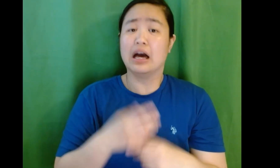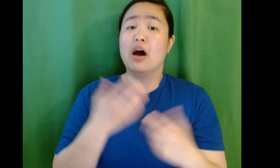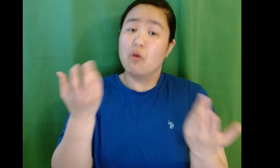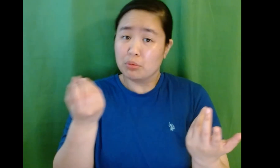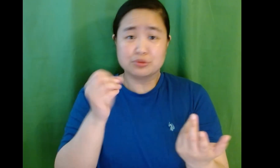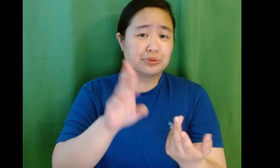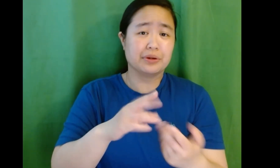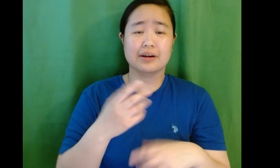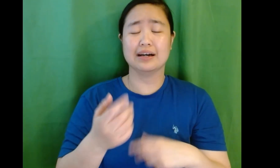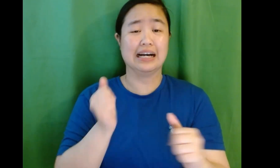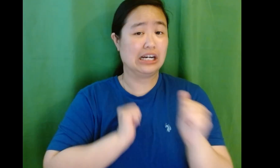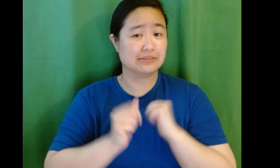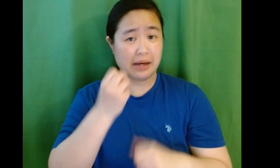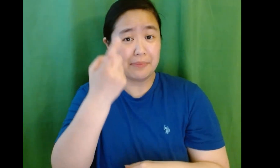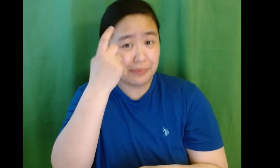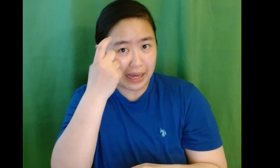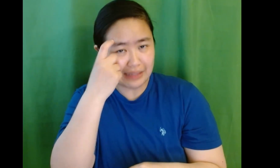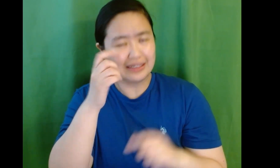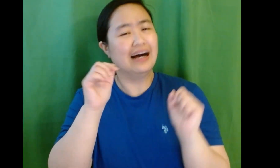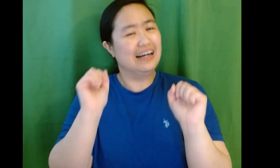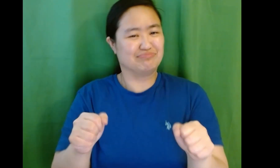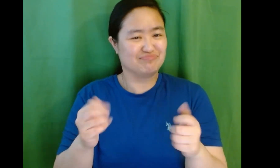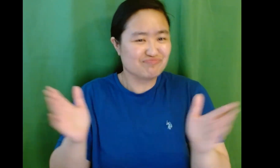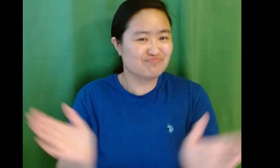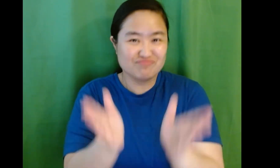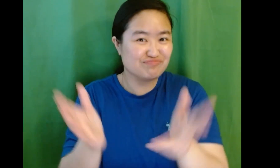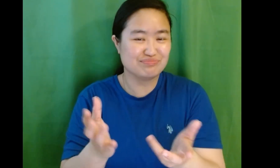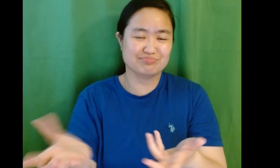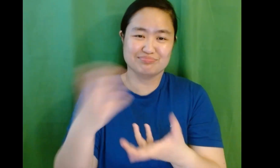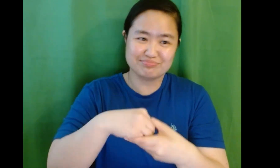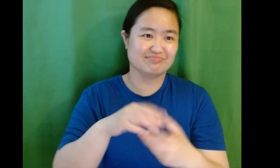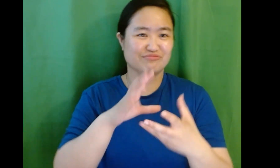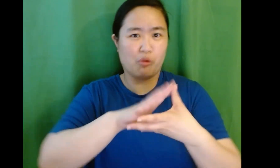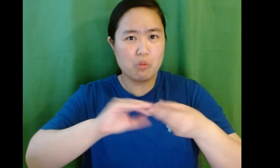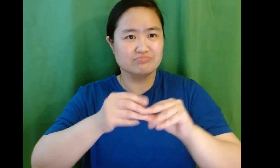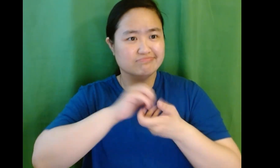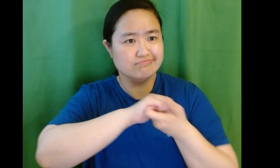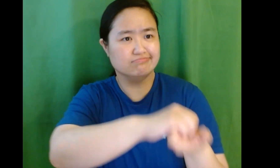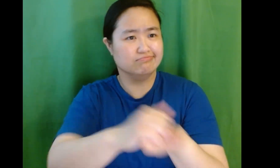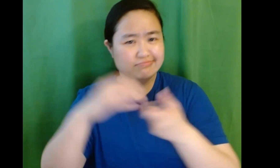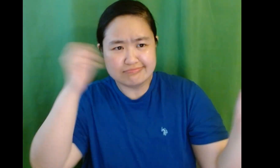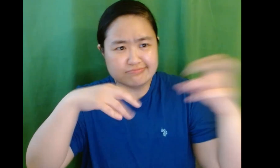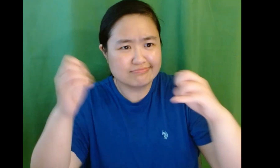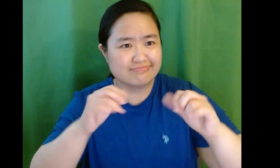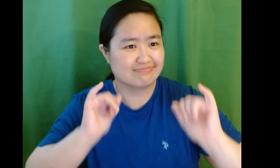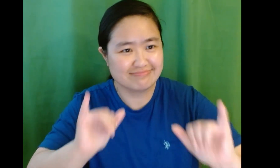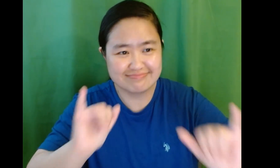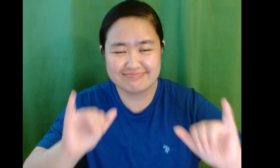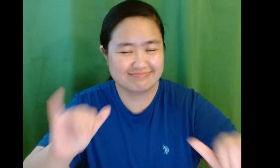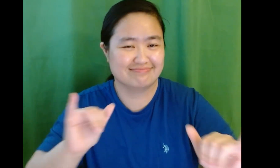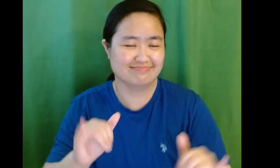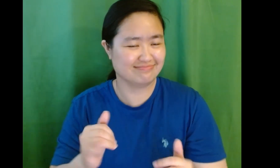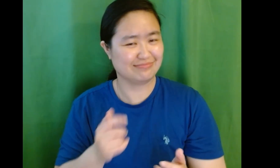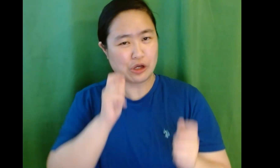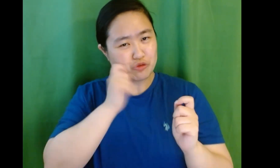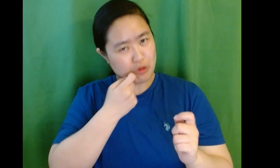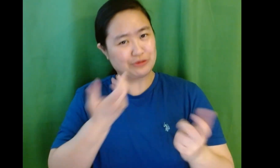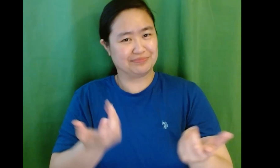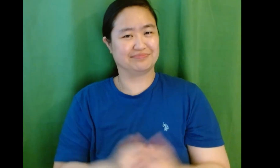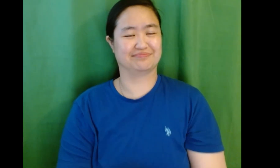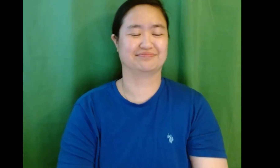Or the theater of mind to add some creativity juices in the collaborative storytelling.